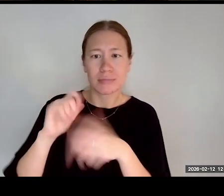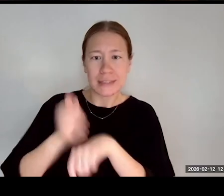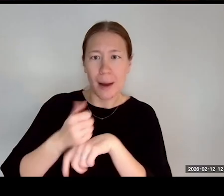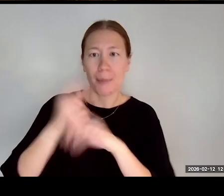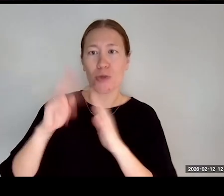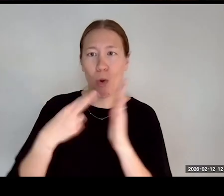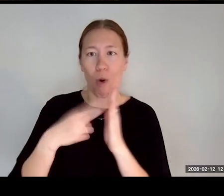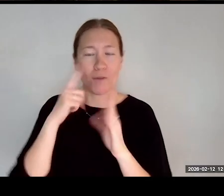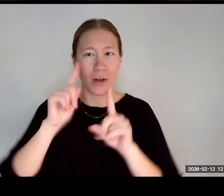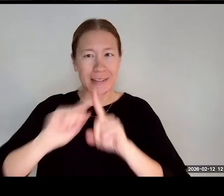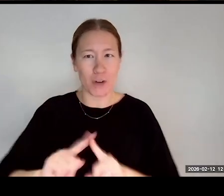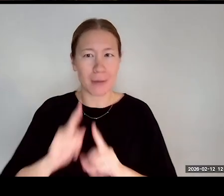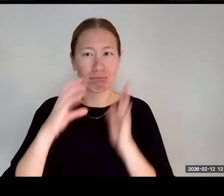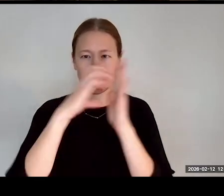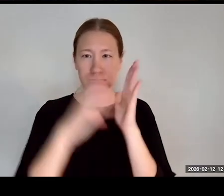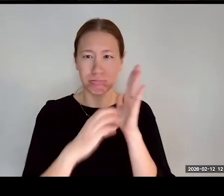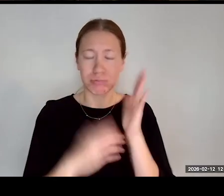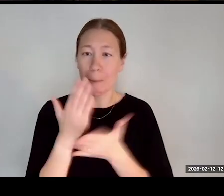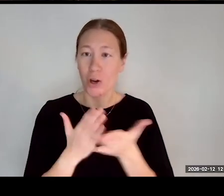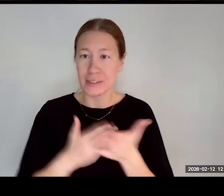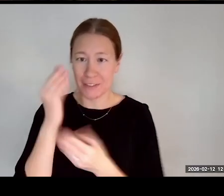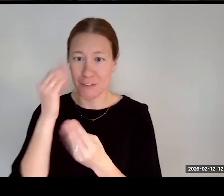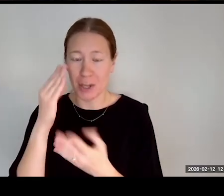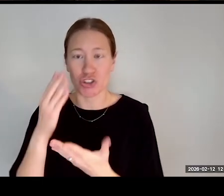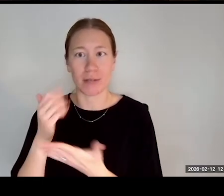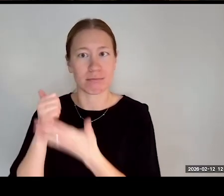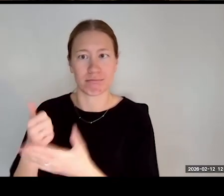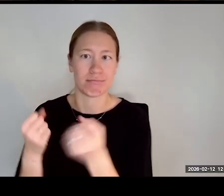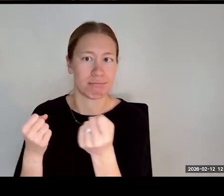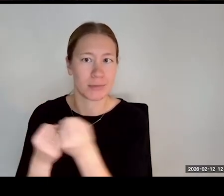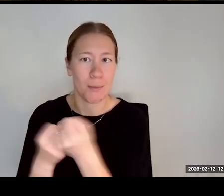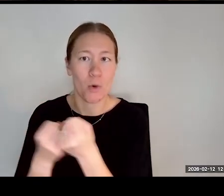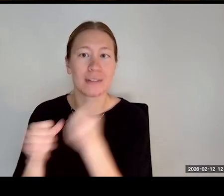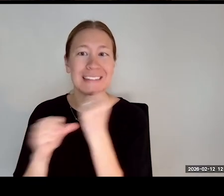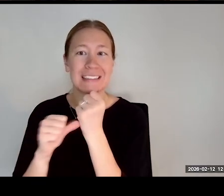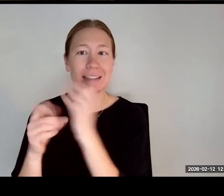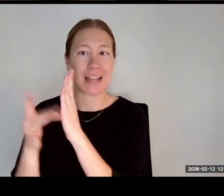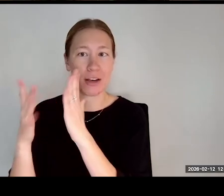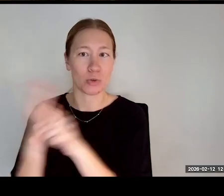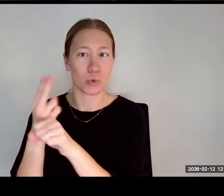and are really important to assistive tech users. So one type of paragraph style is a heading